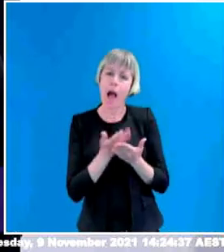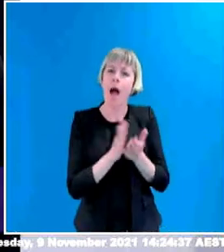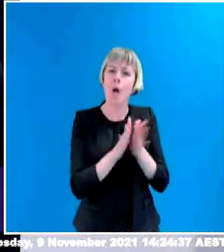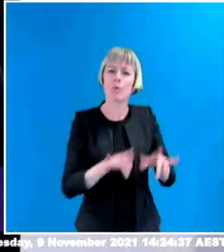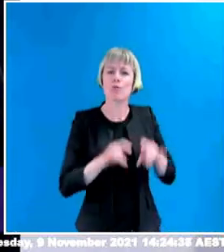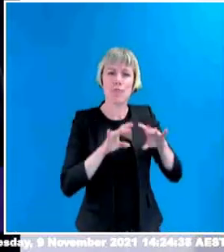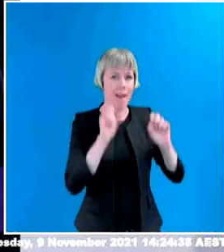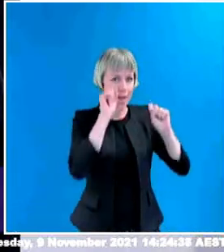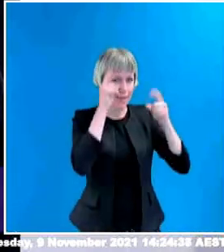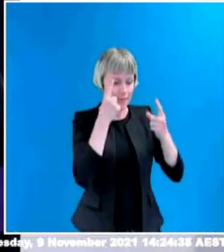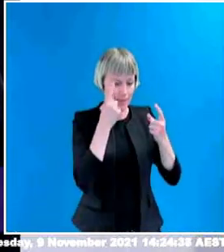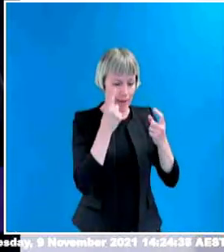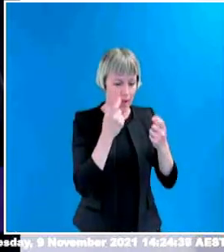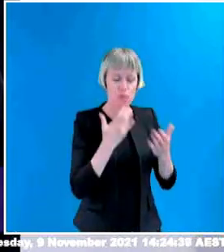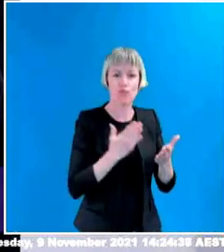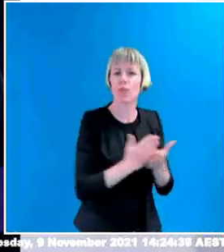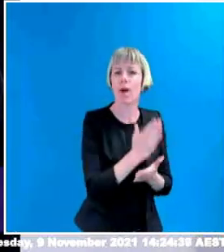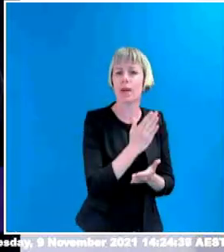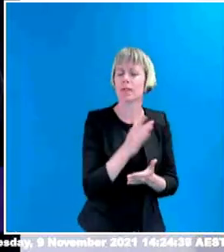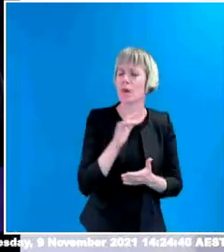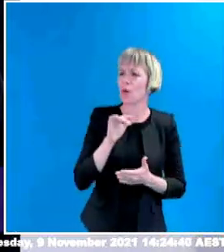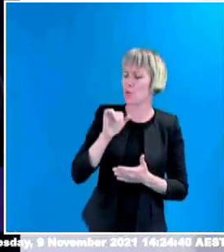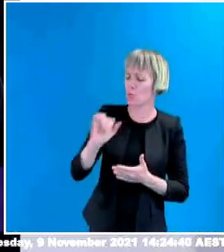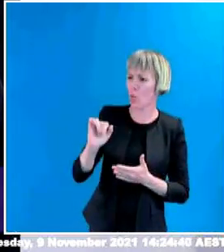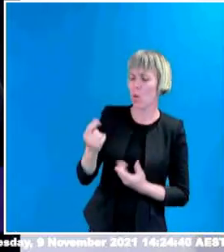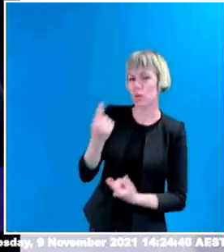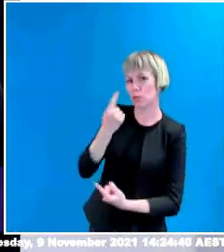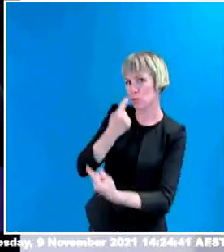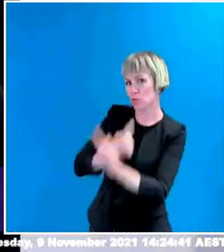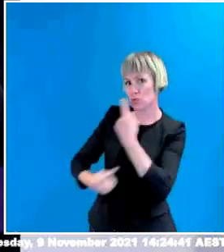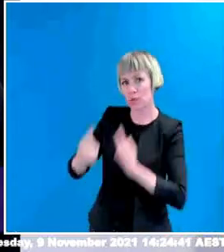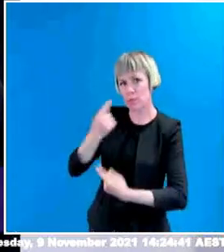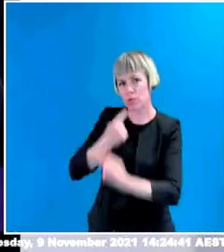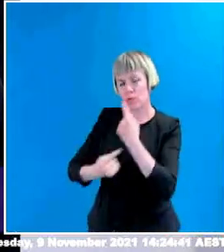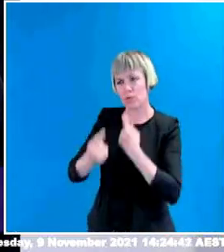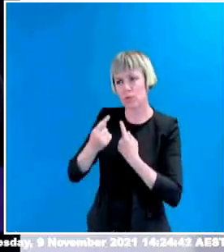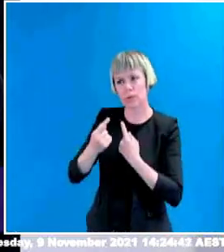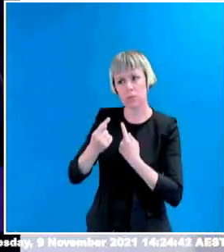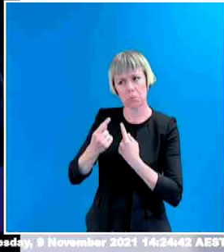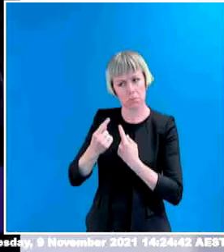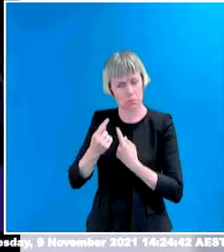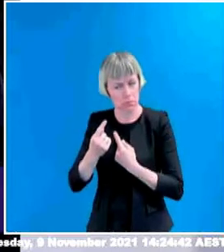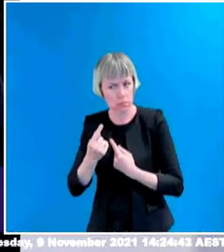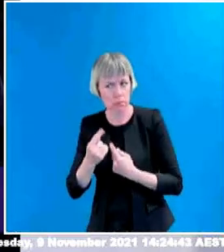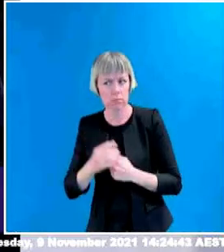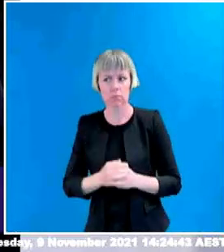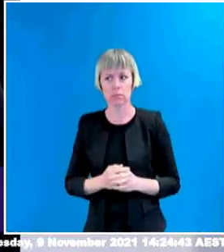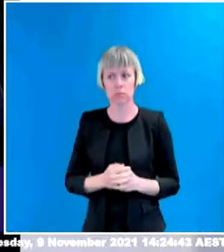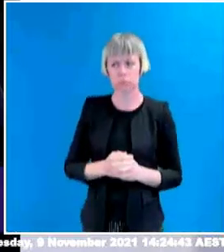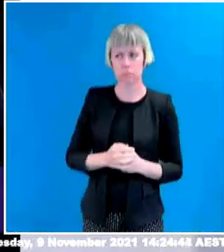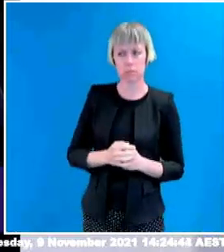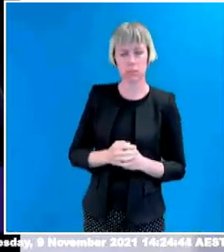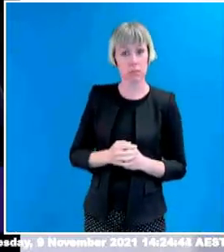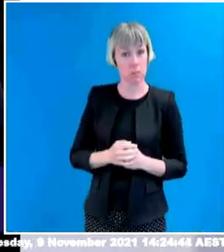The description you have given seems to carry a sense that Australia is not